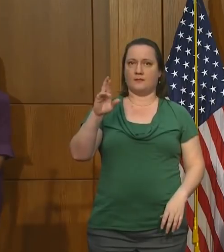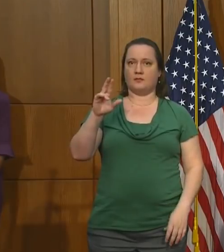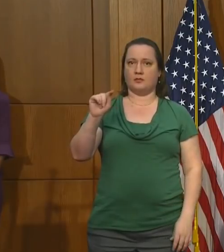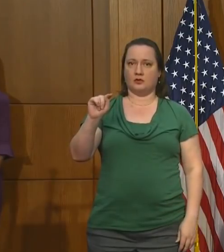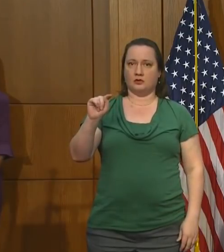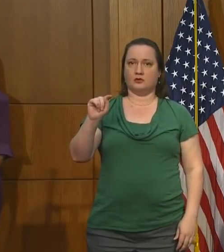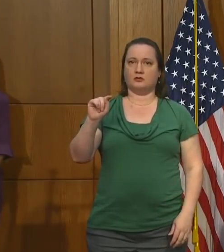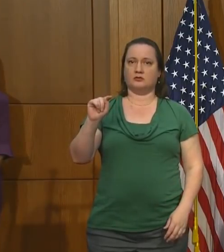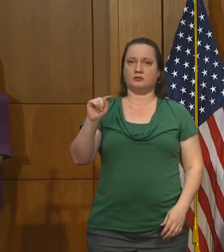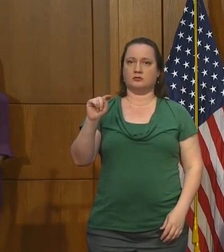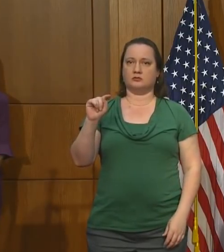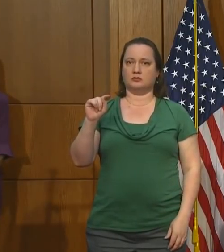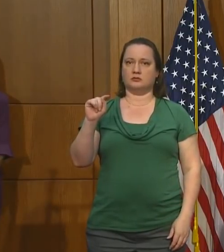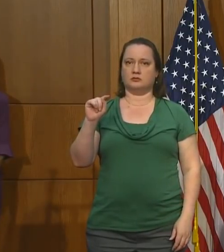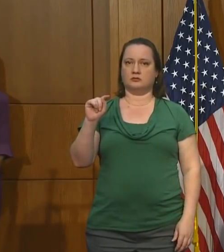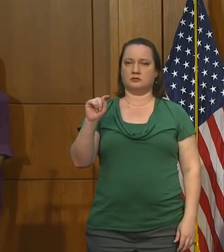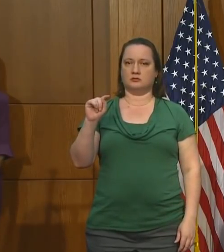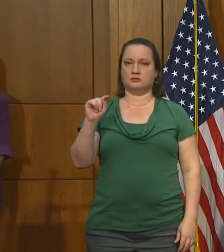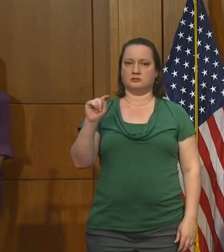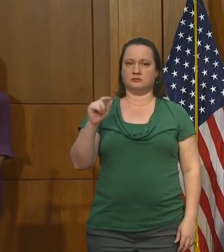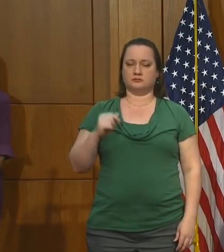EVENT THAT PEOPLE ARE NOT A